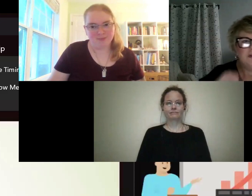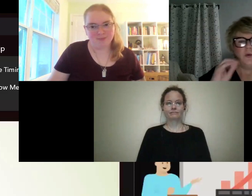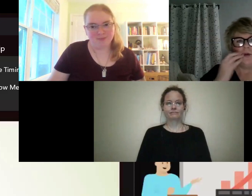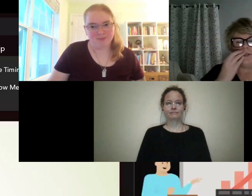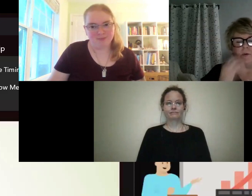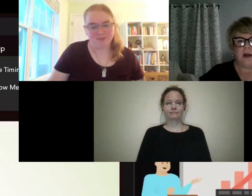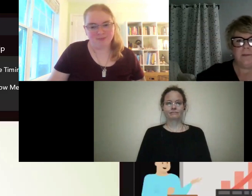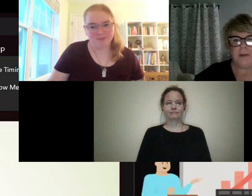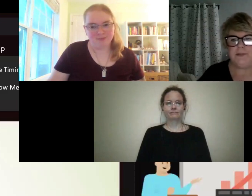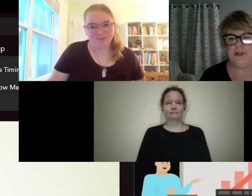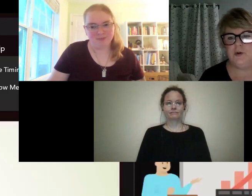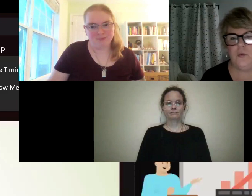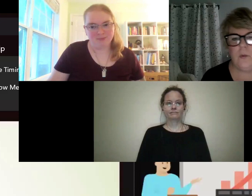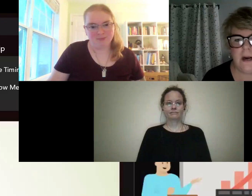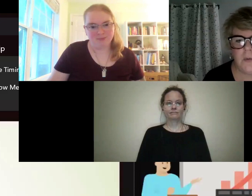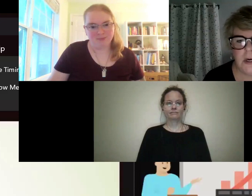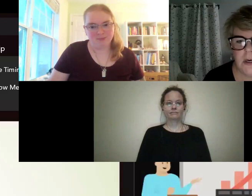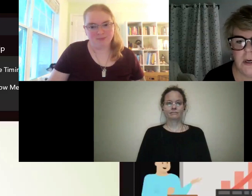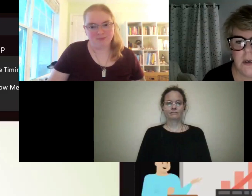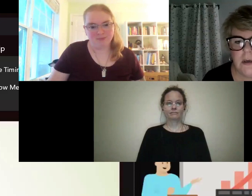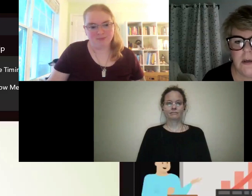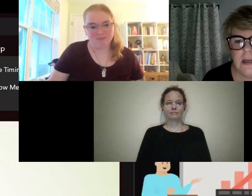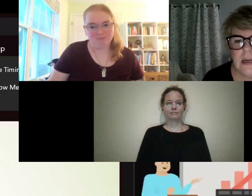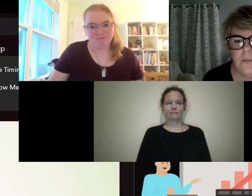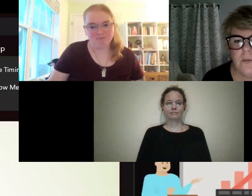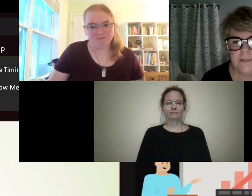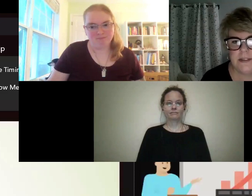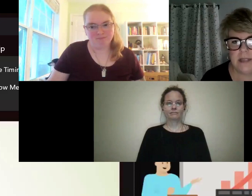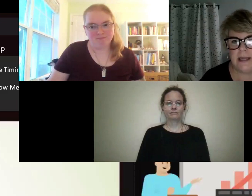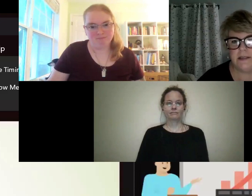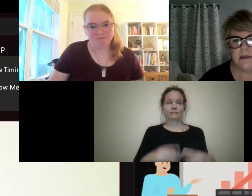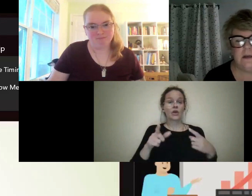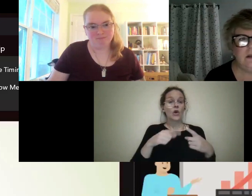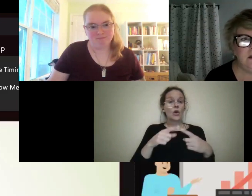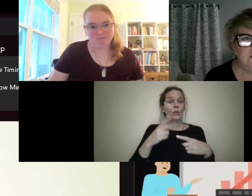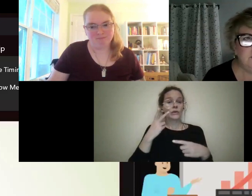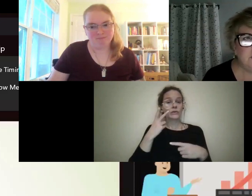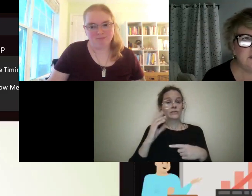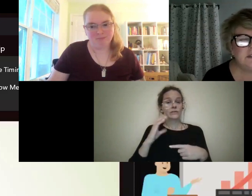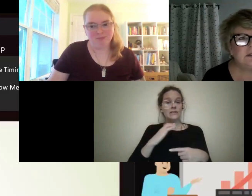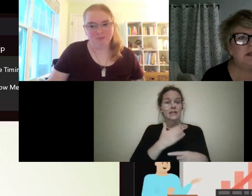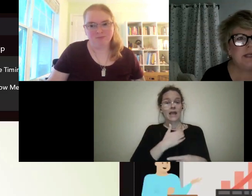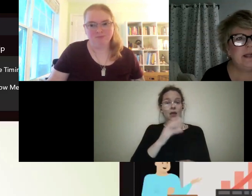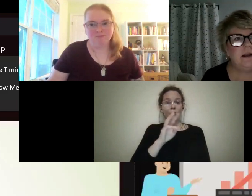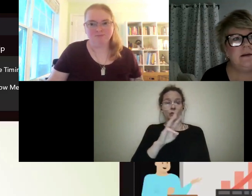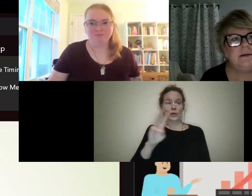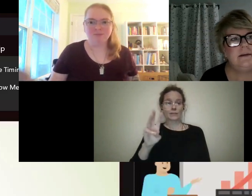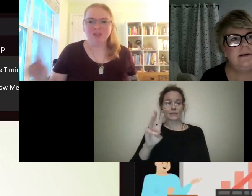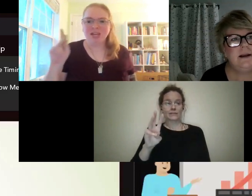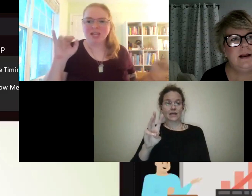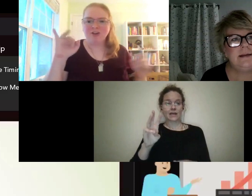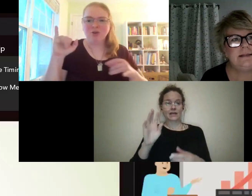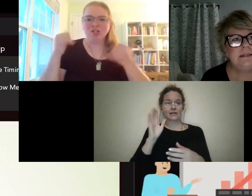So when you come up to our website, you're going to just click in-